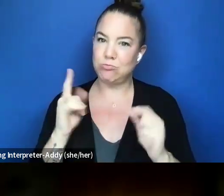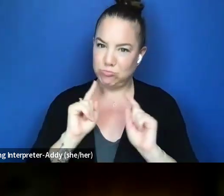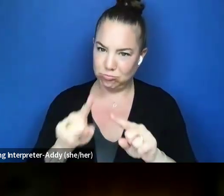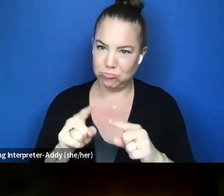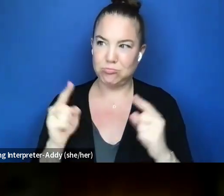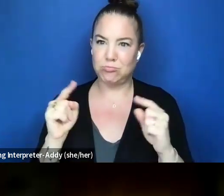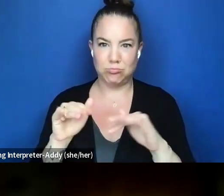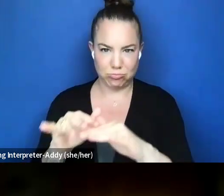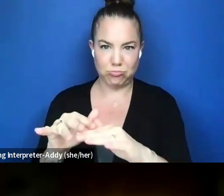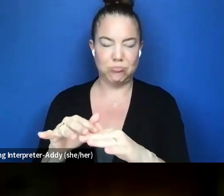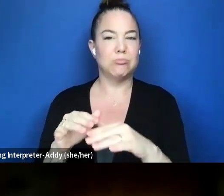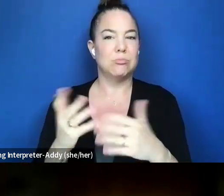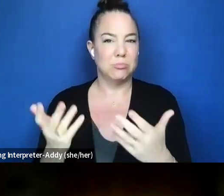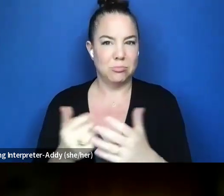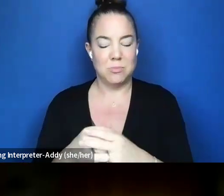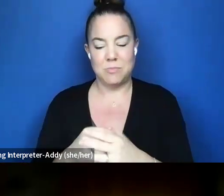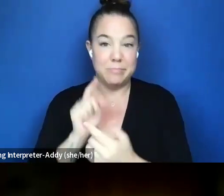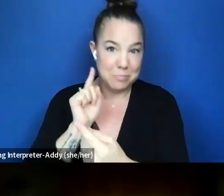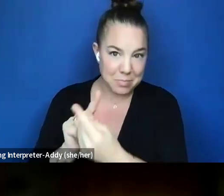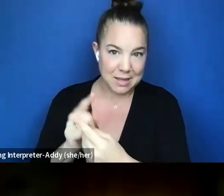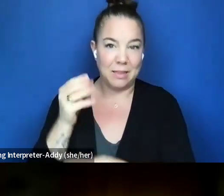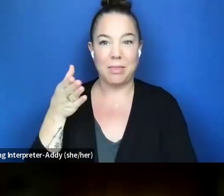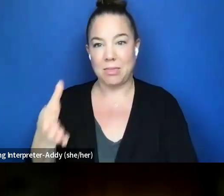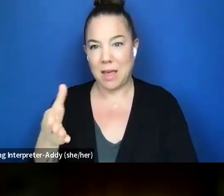Brooke Wilson (she/her): It's getting to know them there. It's to where it's